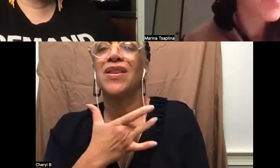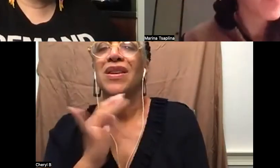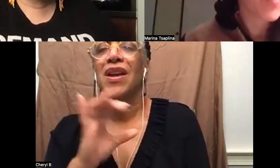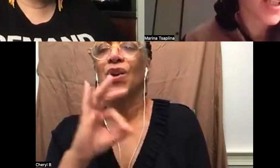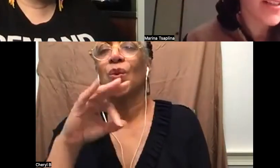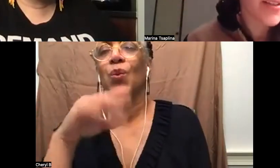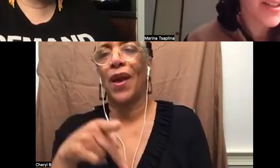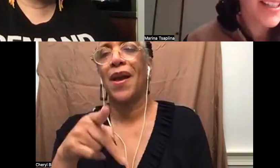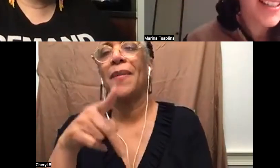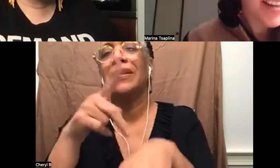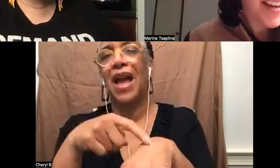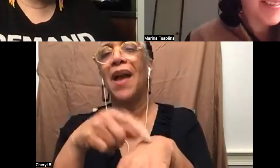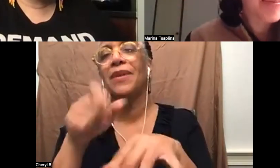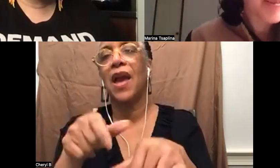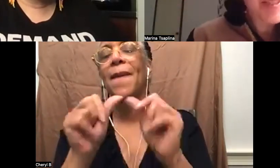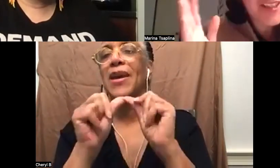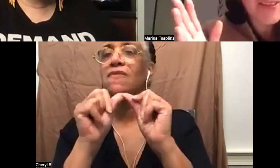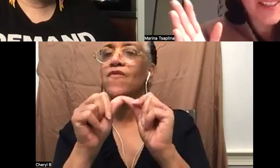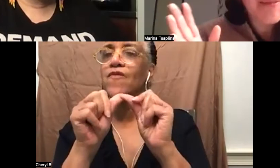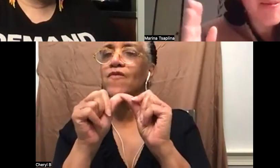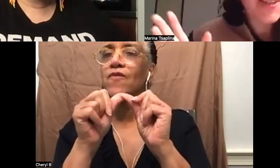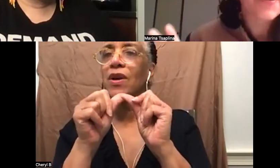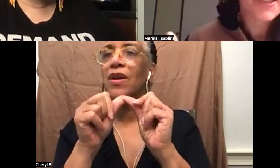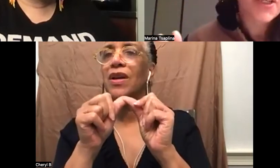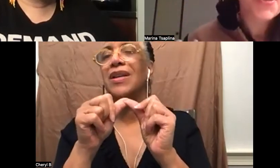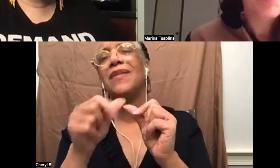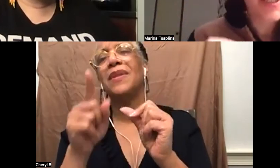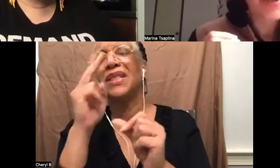crip time could be mobilized? Maybe it's a funny question